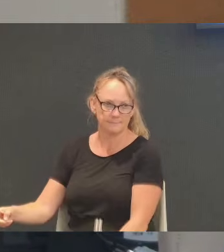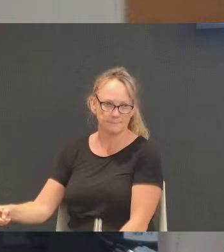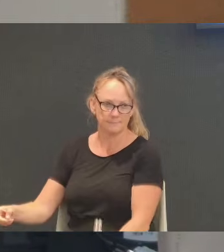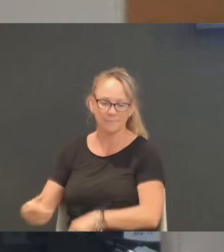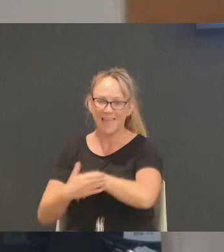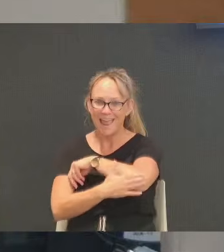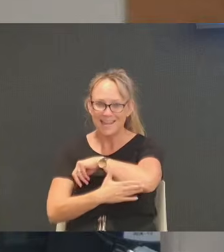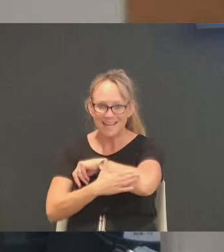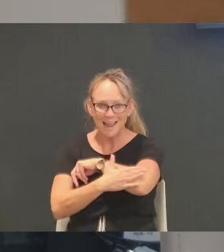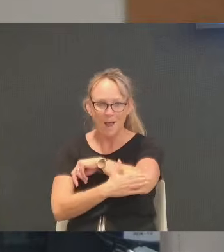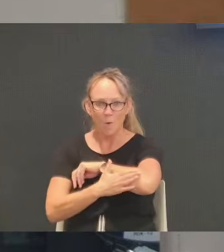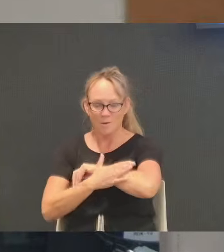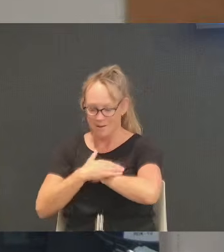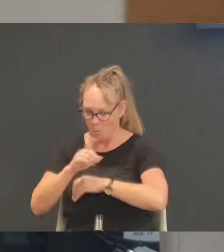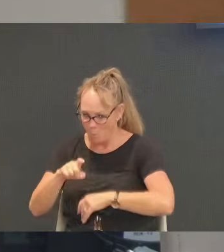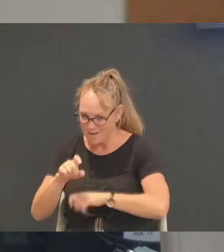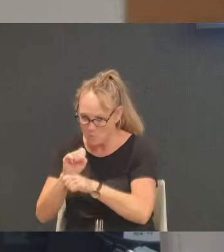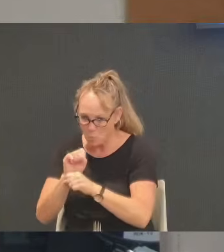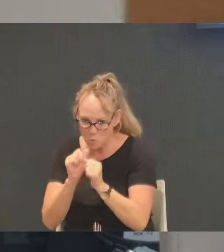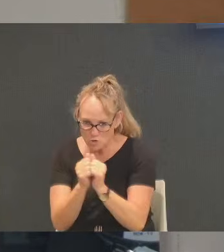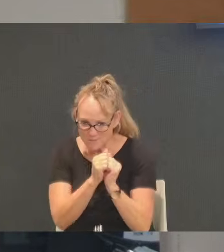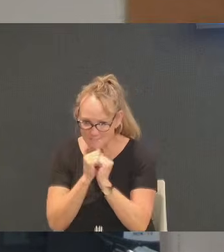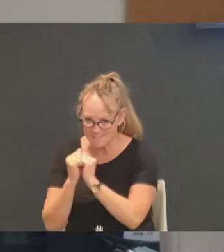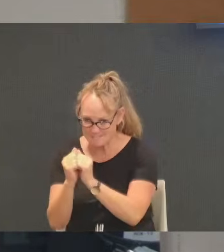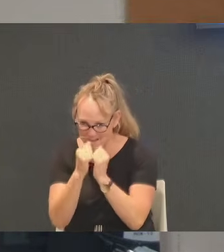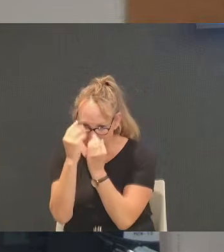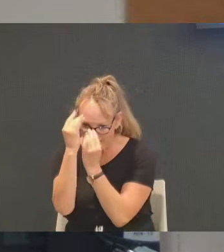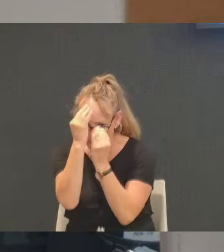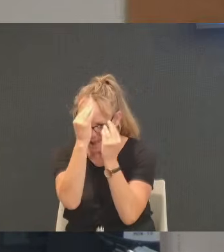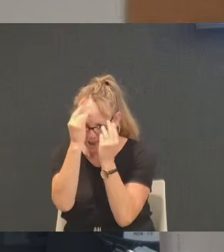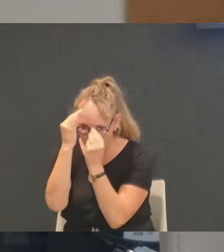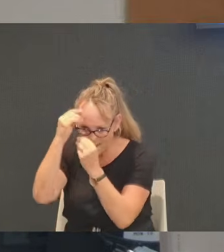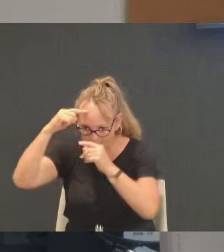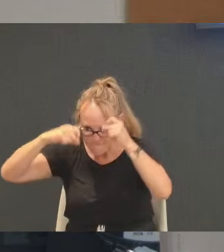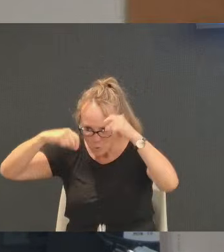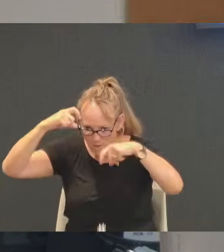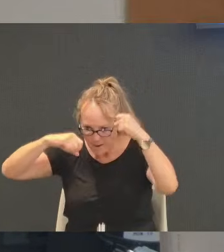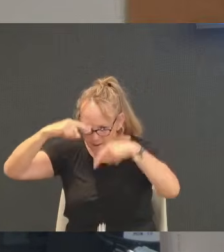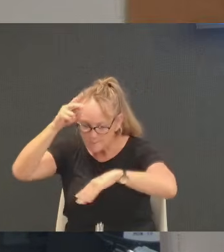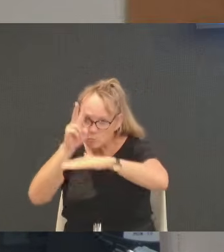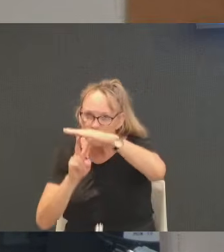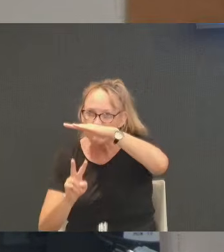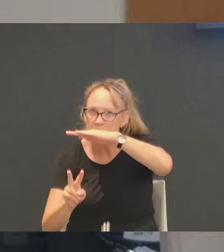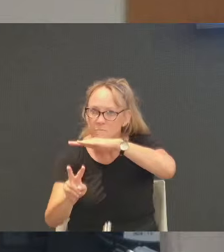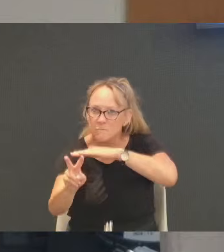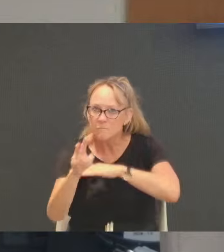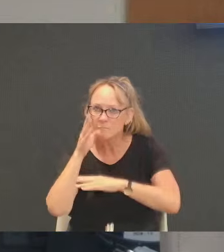together and come up with a way to make sure we stabilize the funding for our young people.